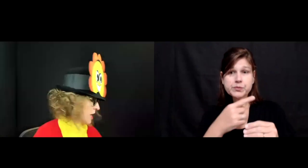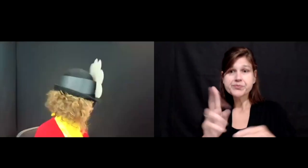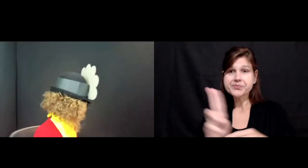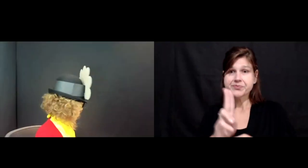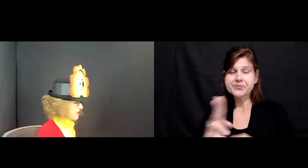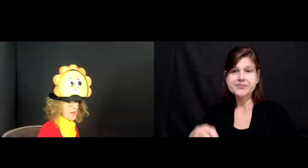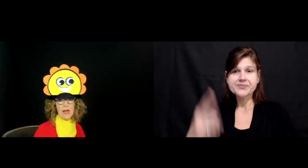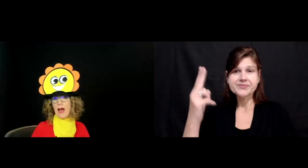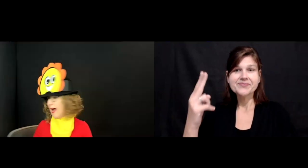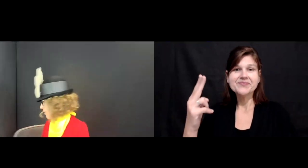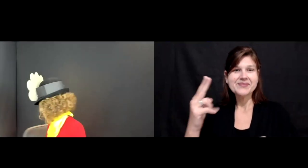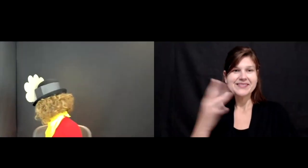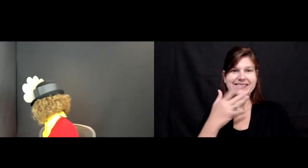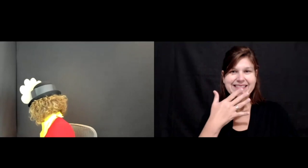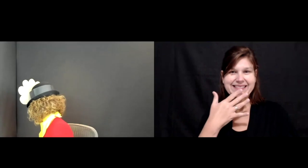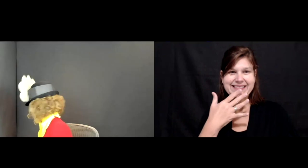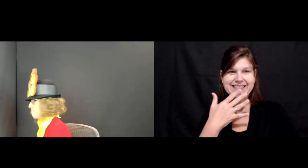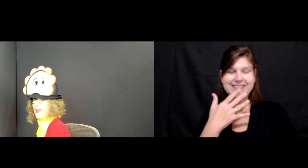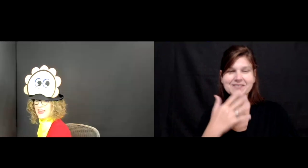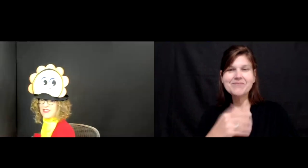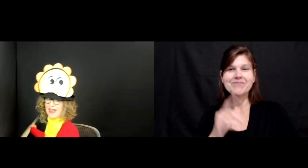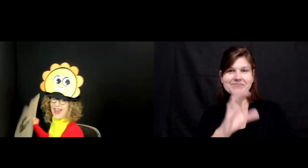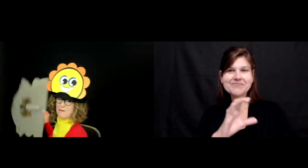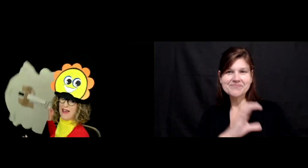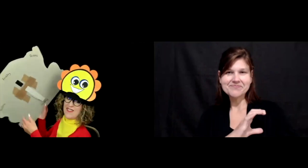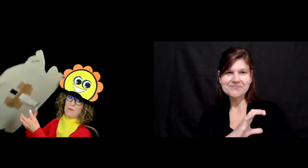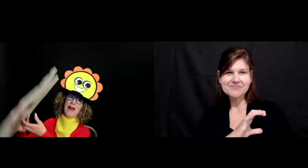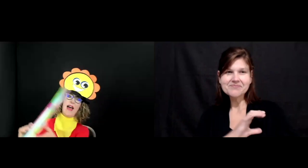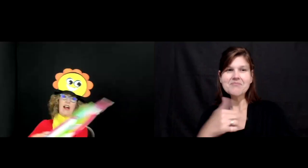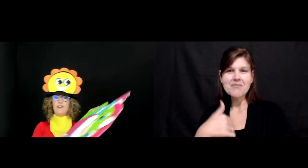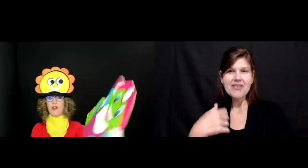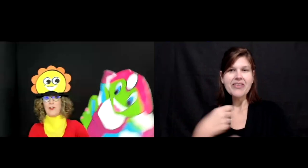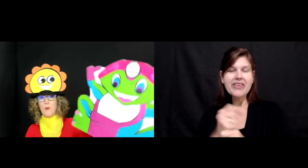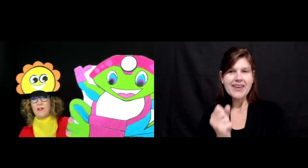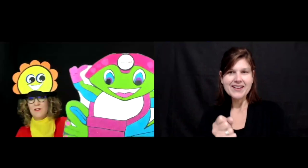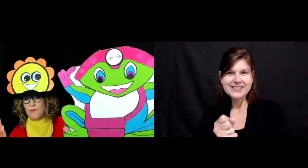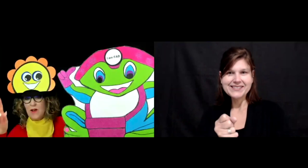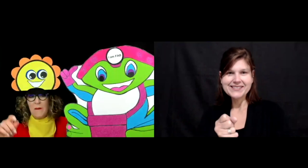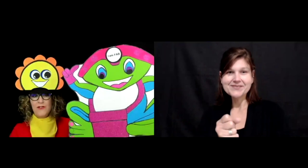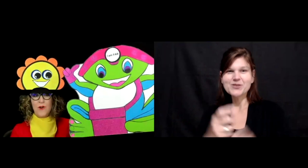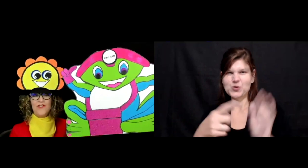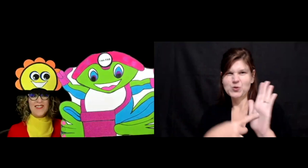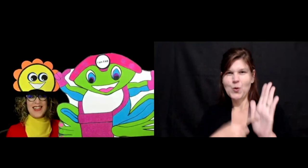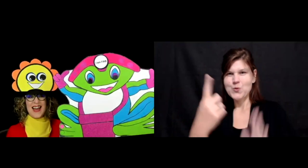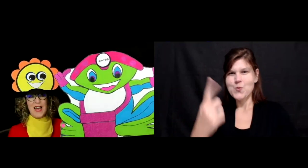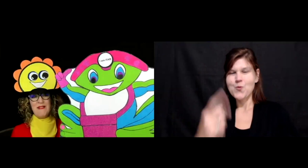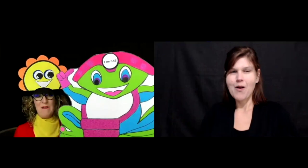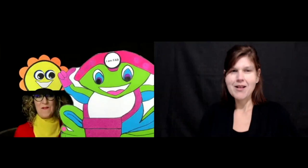I use 2D high-contrast characters that I make, I design and make them. I'll just show you one 'cause we I'm just watching the time now,